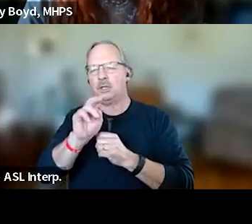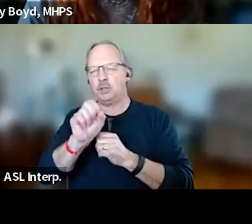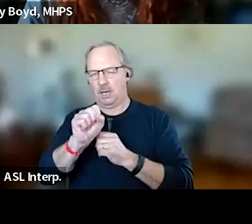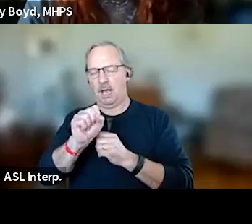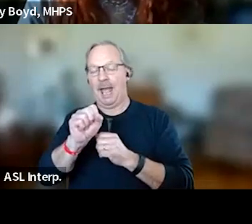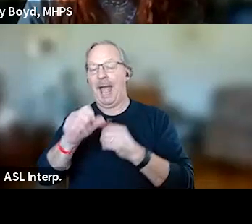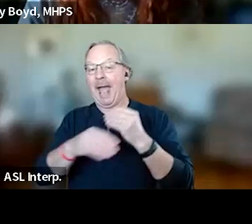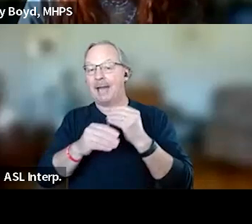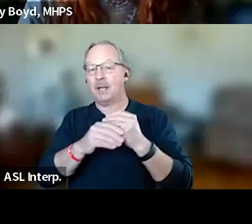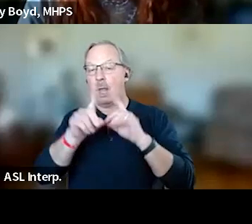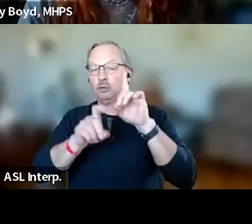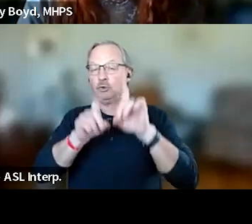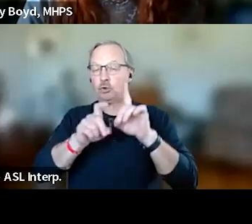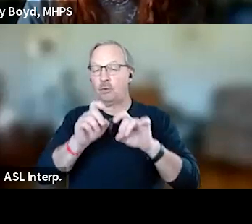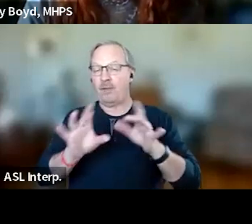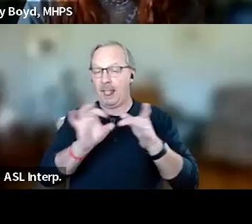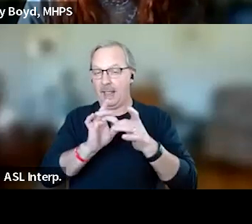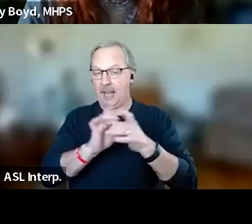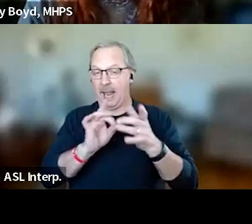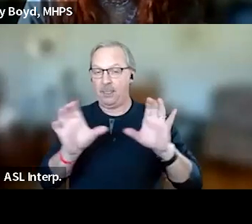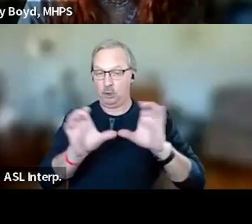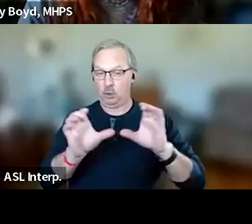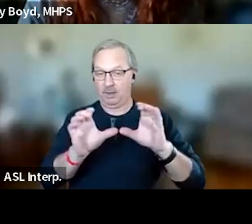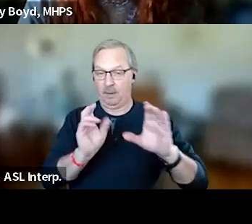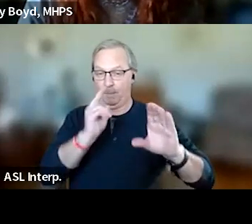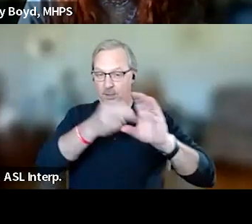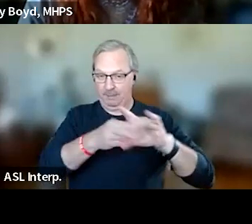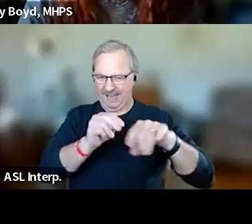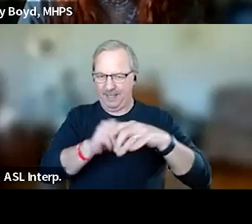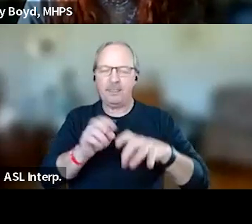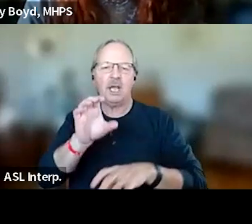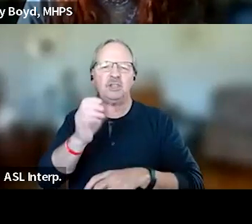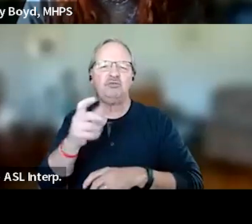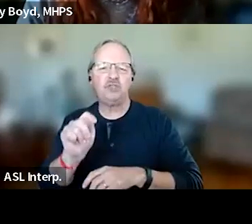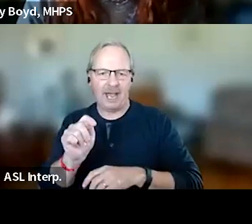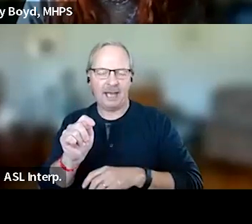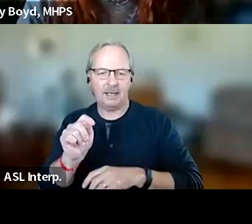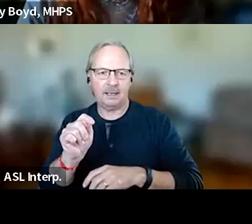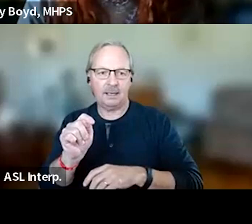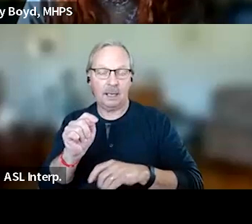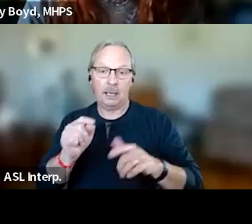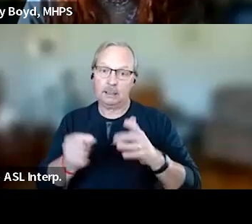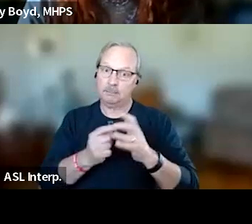and certificate of participation in the chat. We do sometimes overwhelm that website right after a webinar.